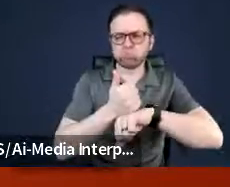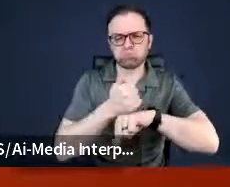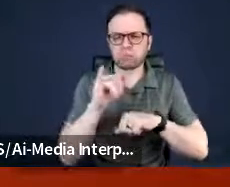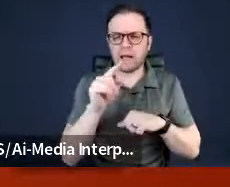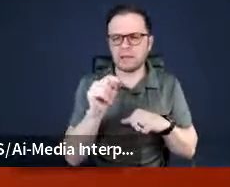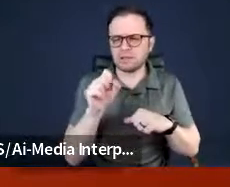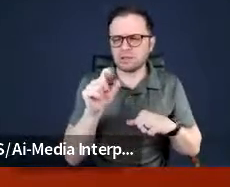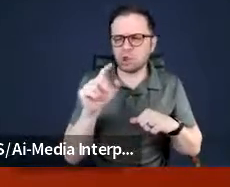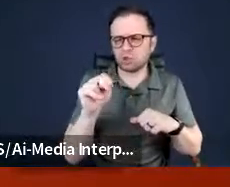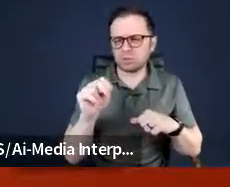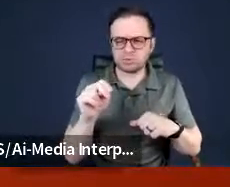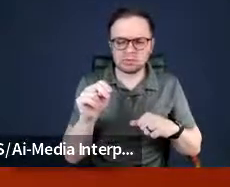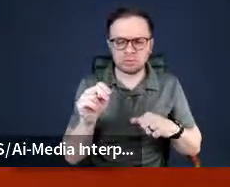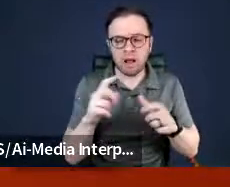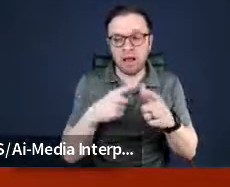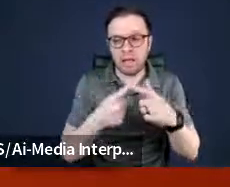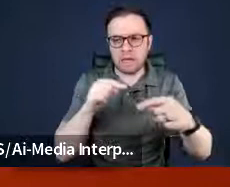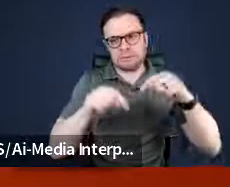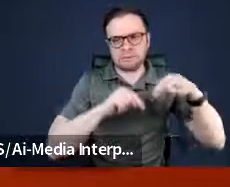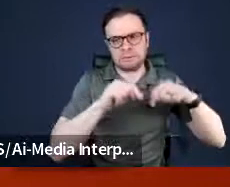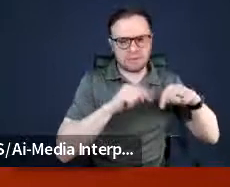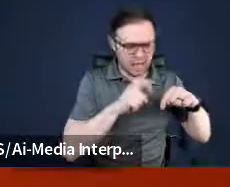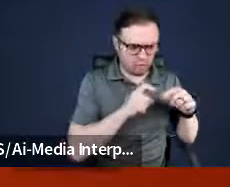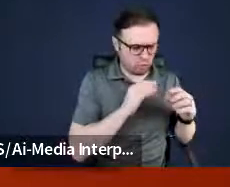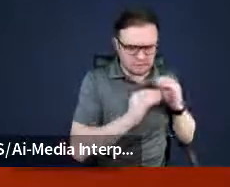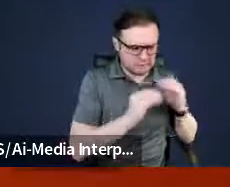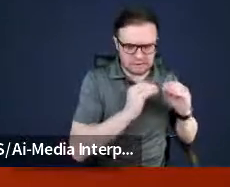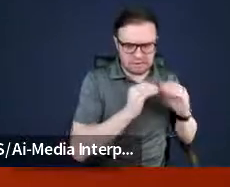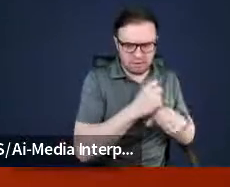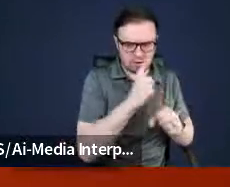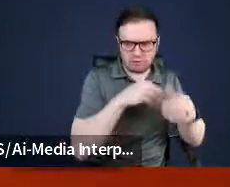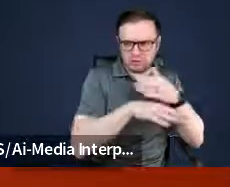when it goes live and goes into production.